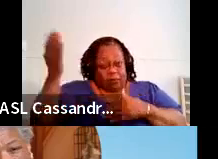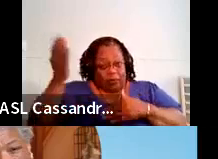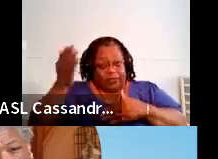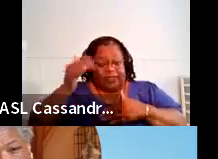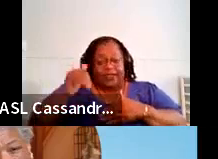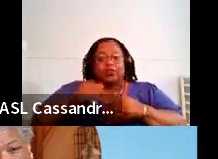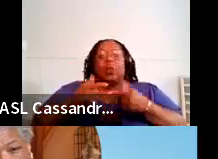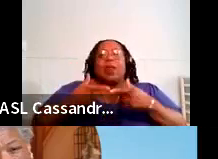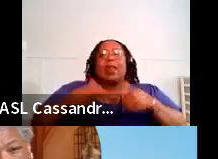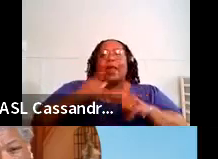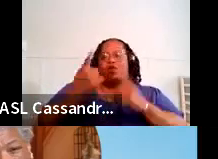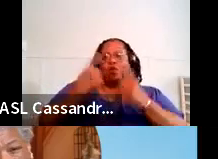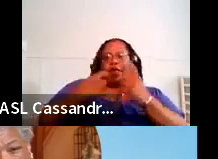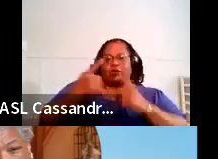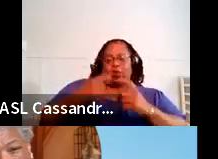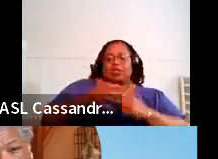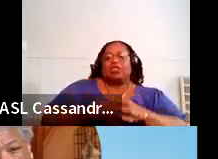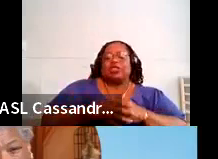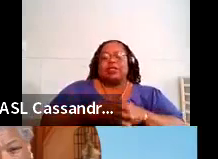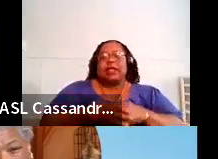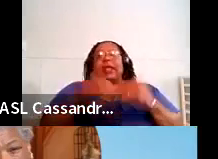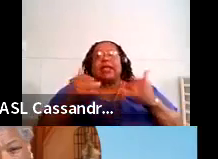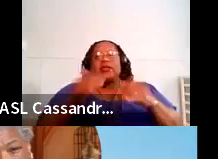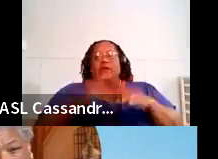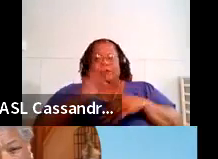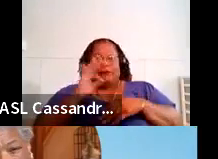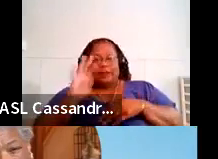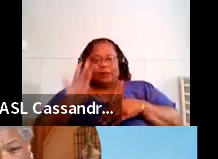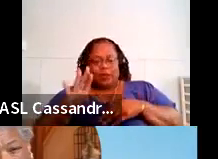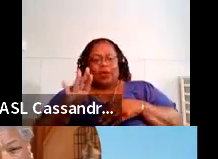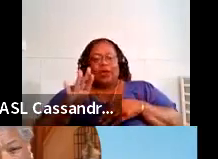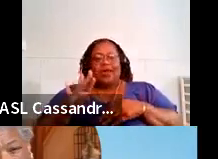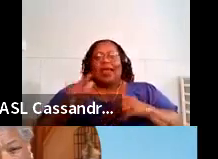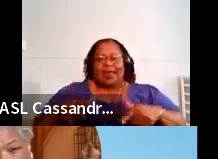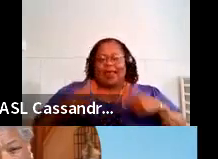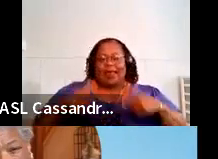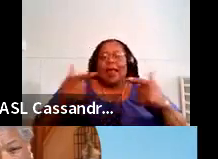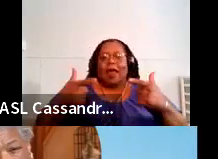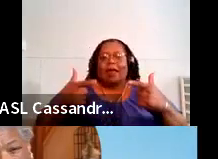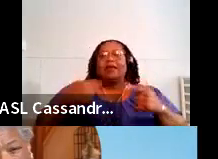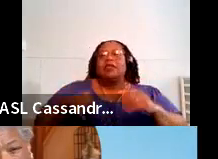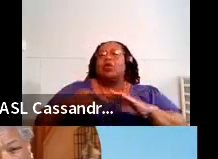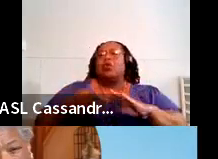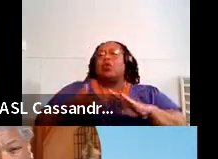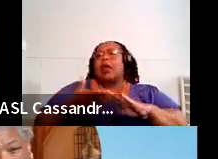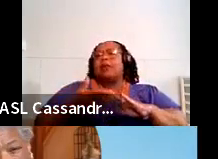difficulties I worked out we have to ask you to remain on mute throughout the program. If time allows the will be a